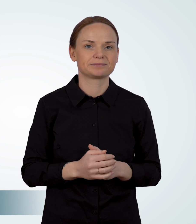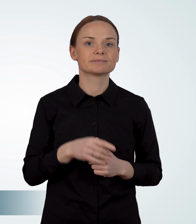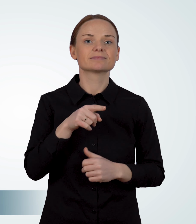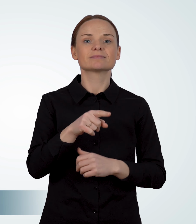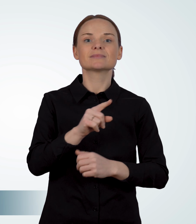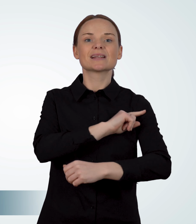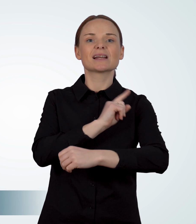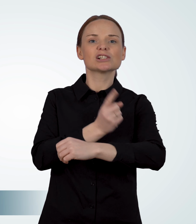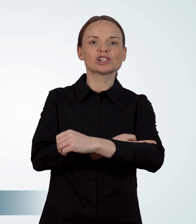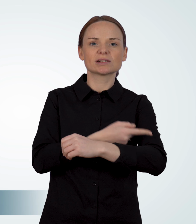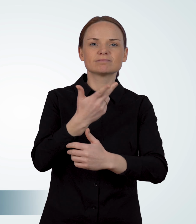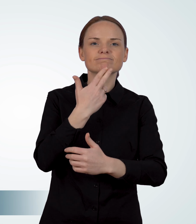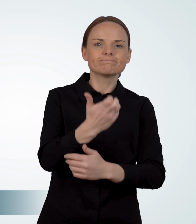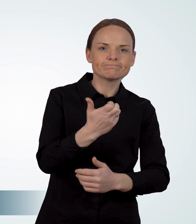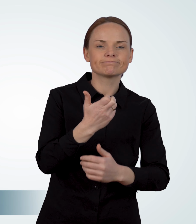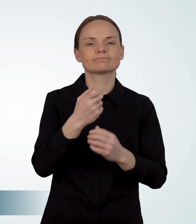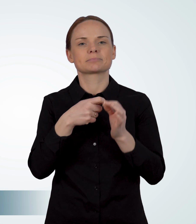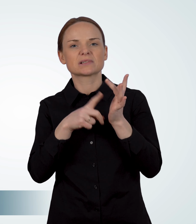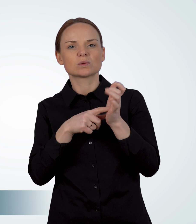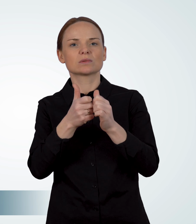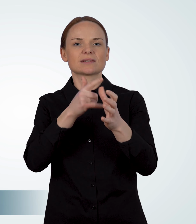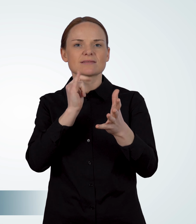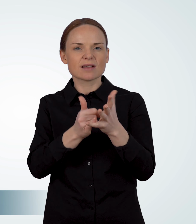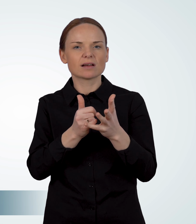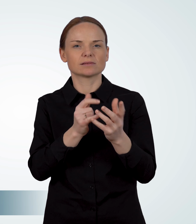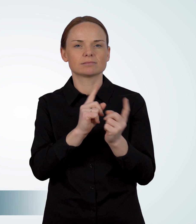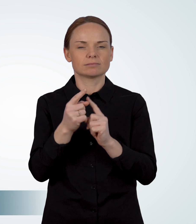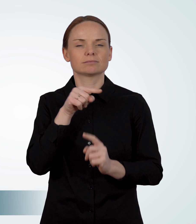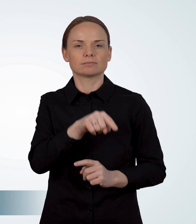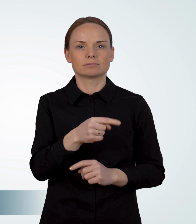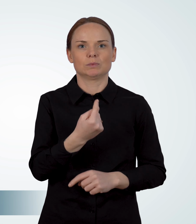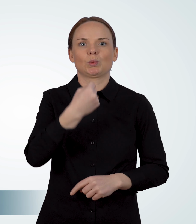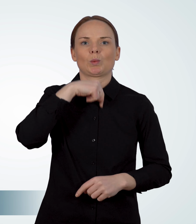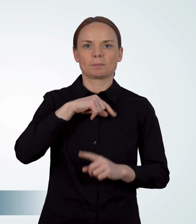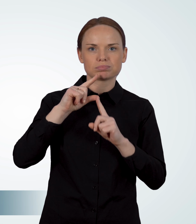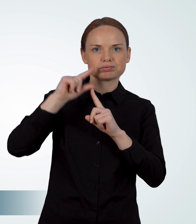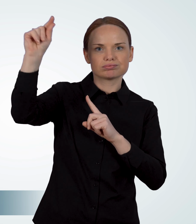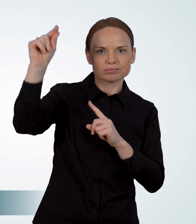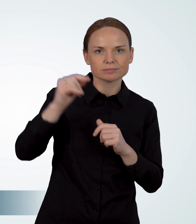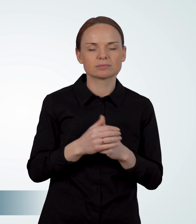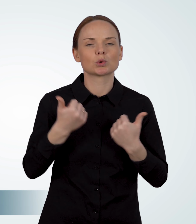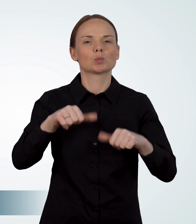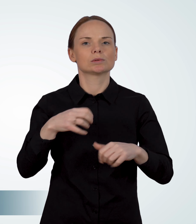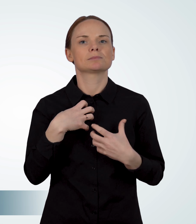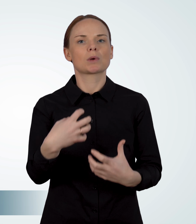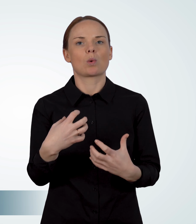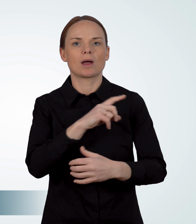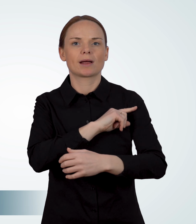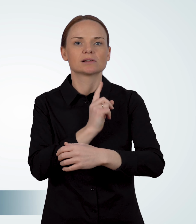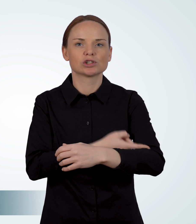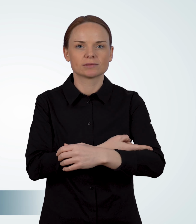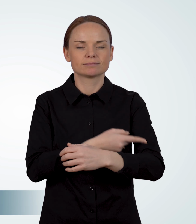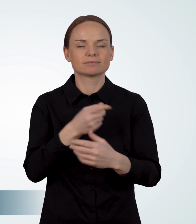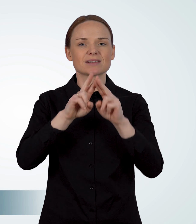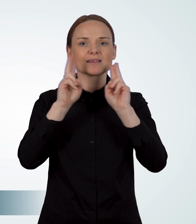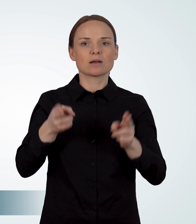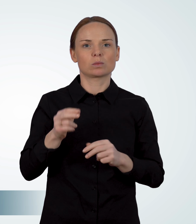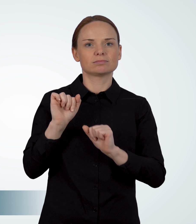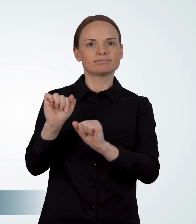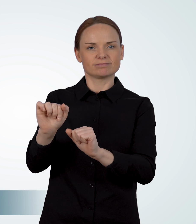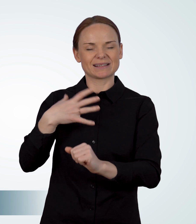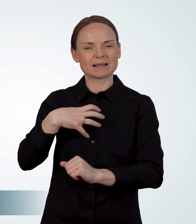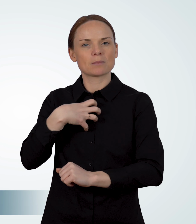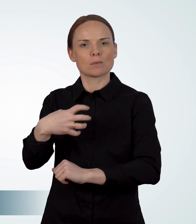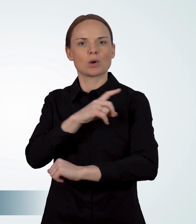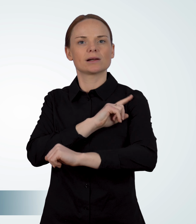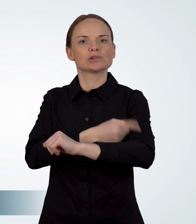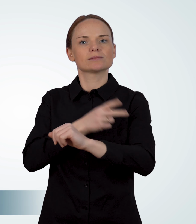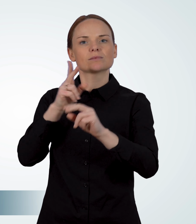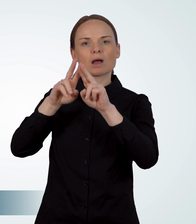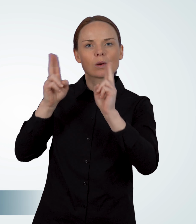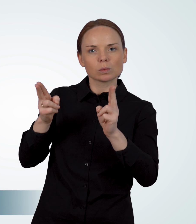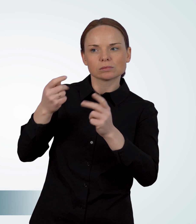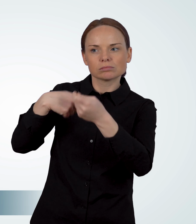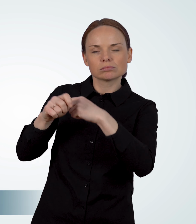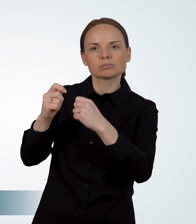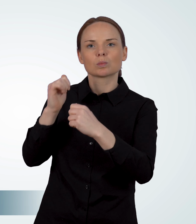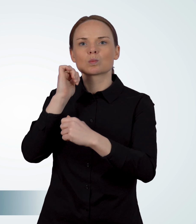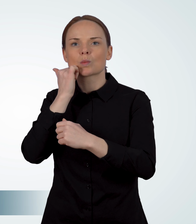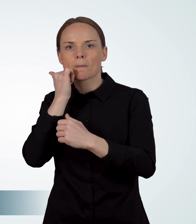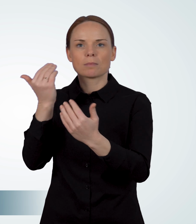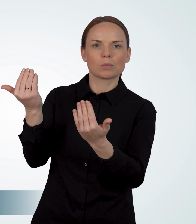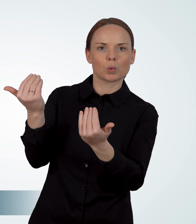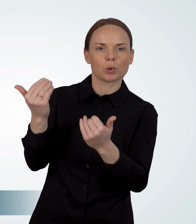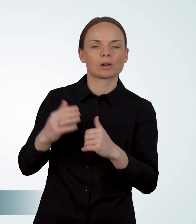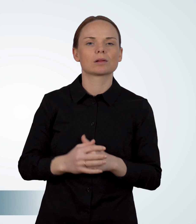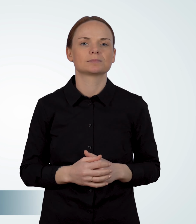• increased energy consumption and usage for households who need to use more energy to heat and cool their homes; and